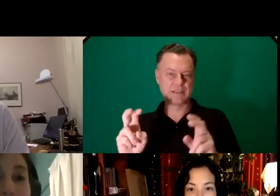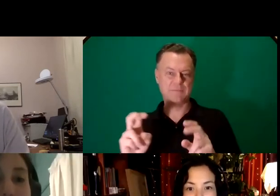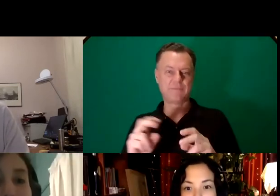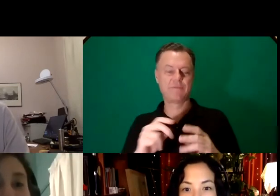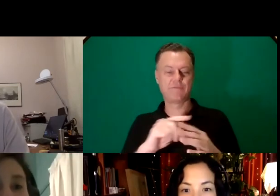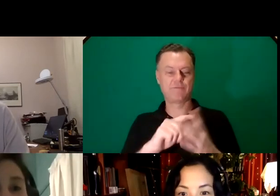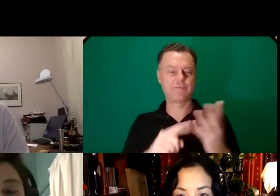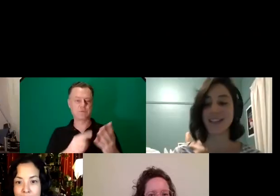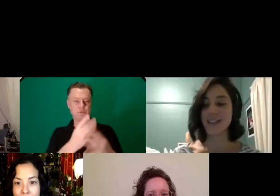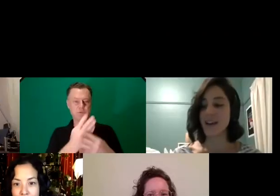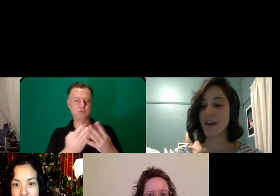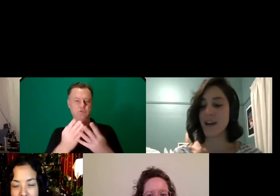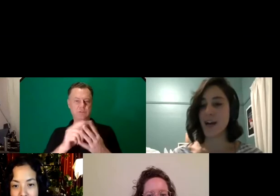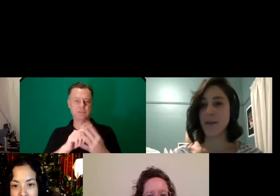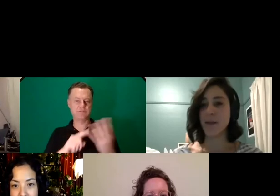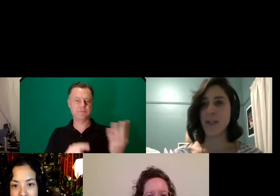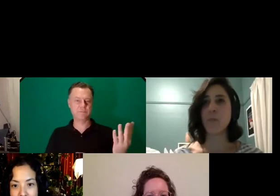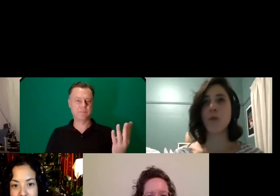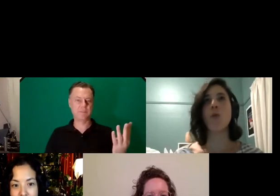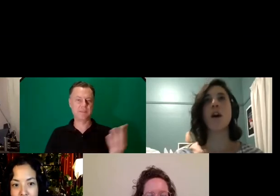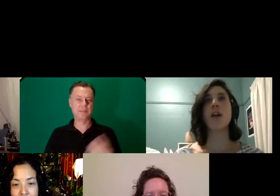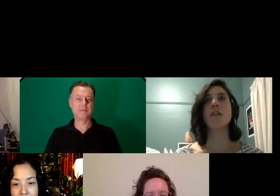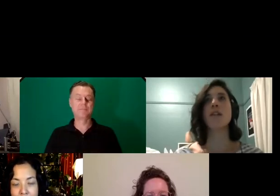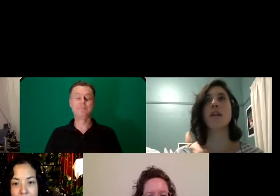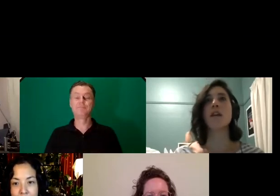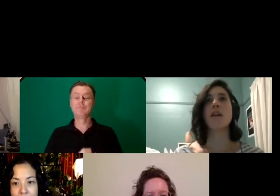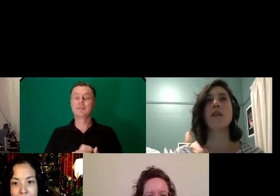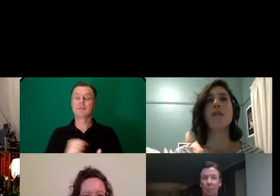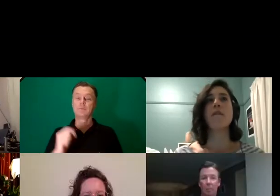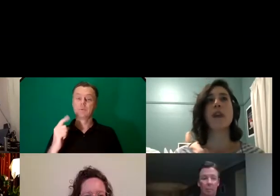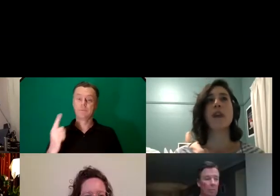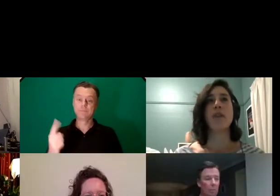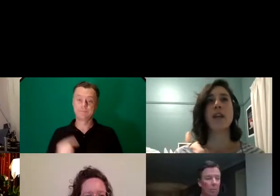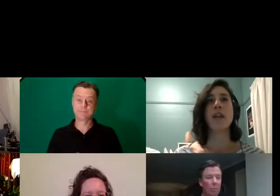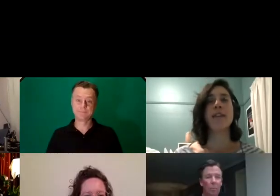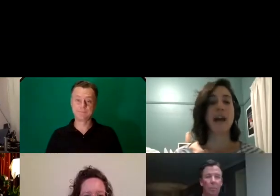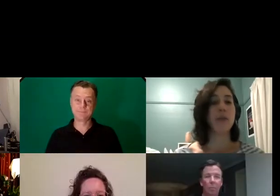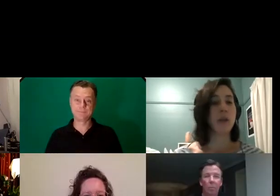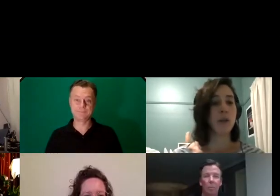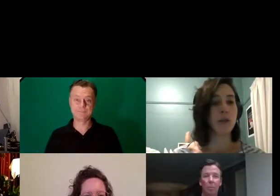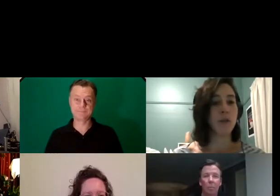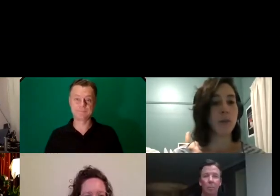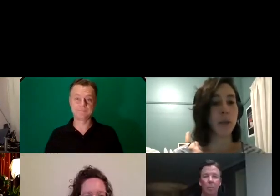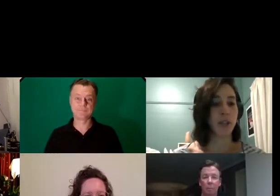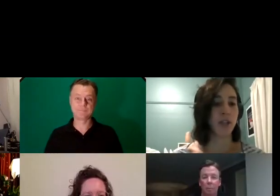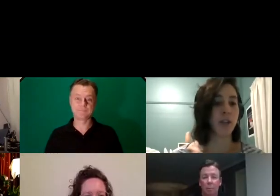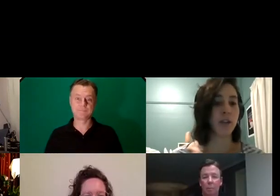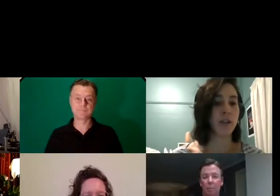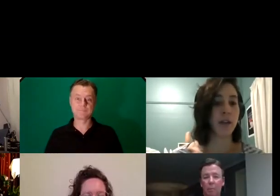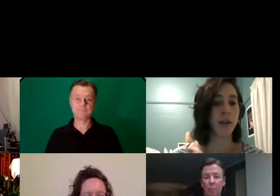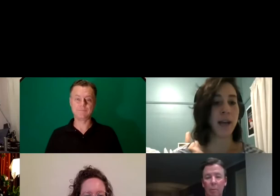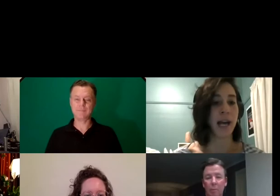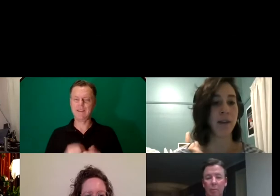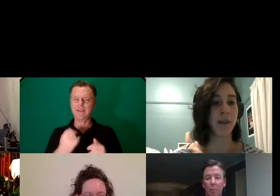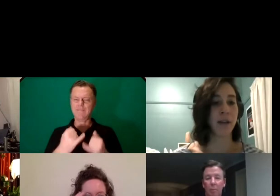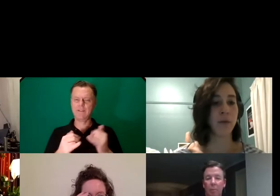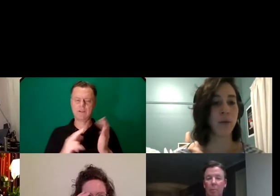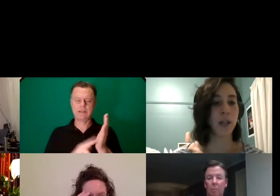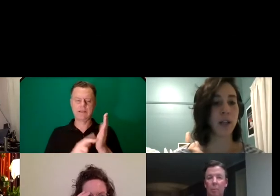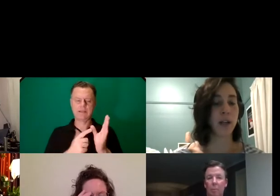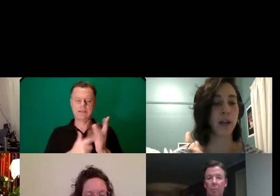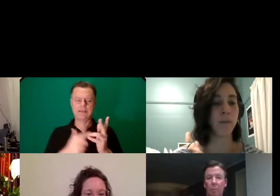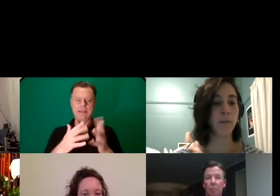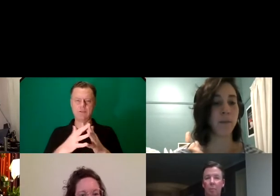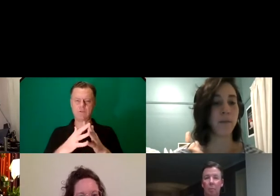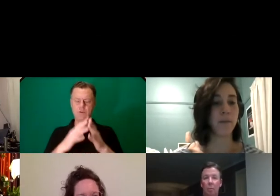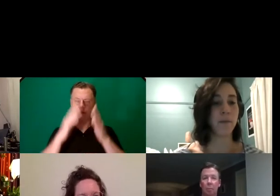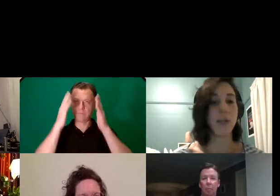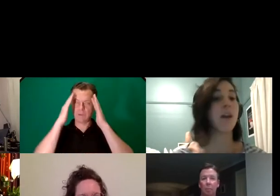heard today is, number one, the very narrow picture that we have of what being hard